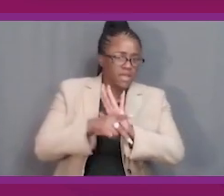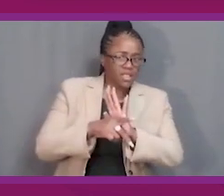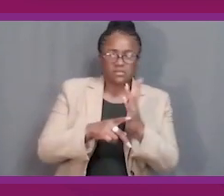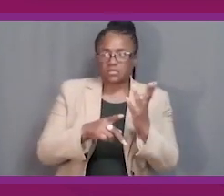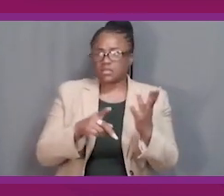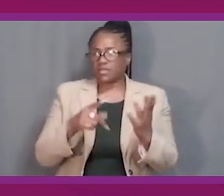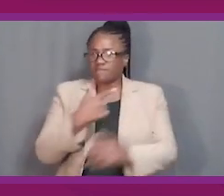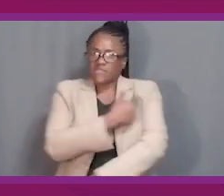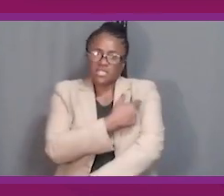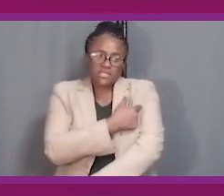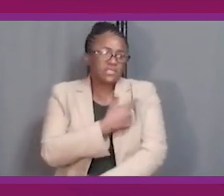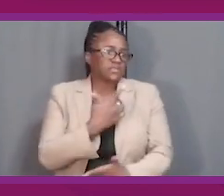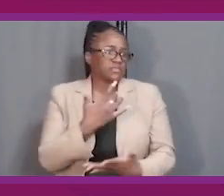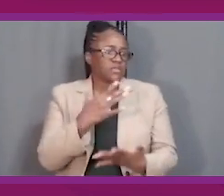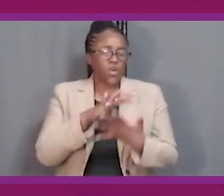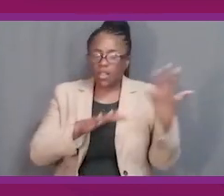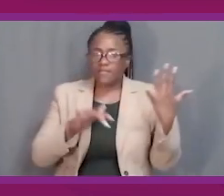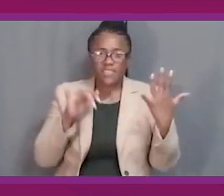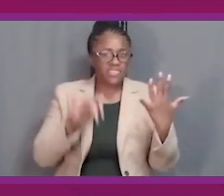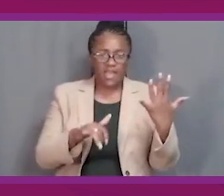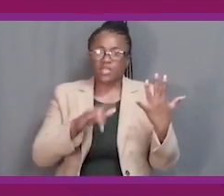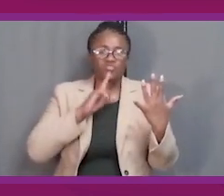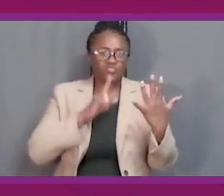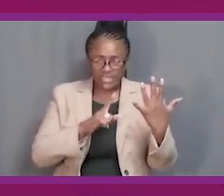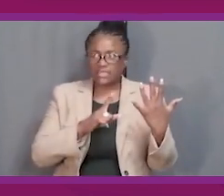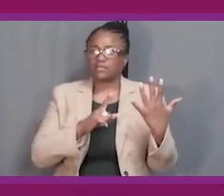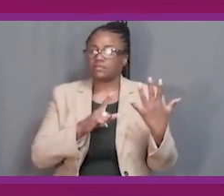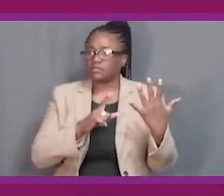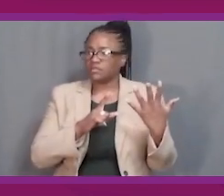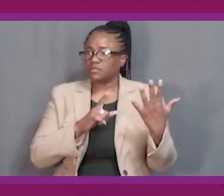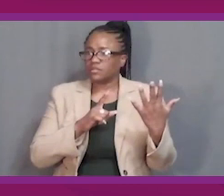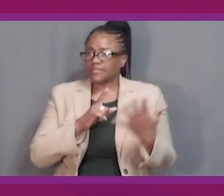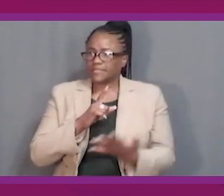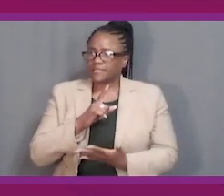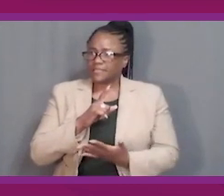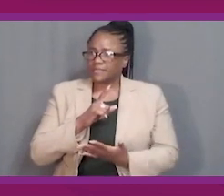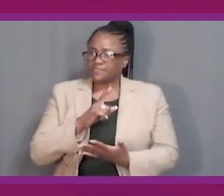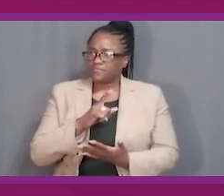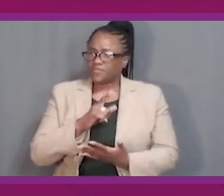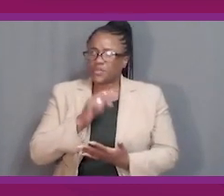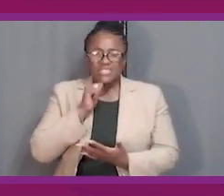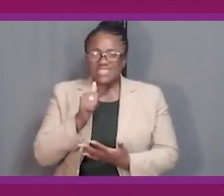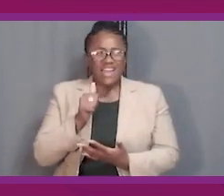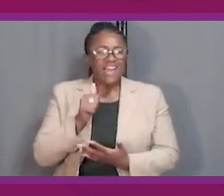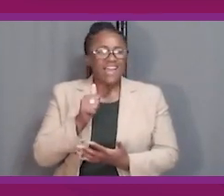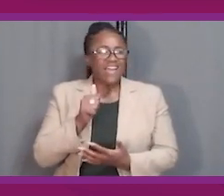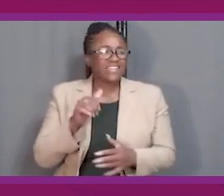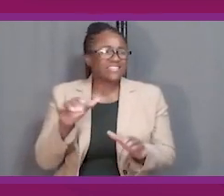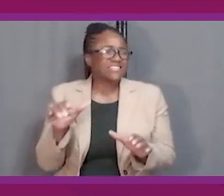it was not done with care and concern for anyone at all to be honest, but especially